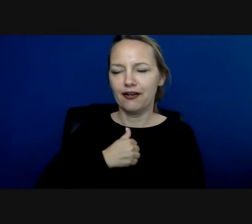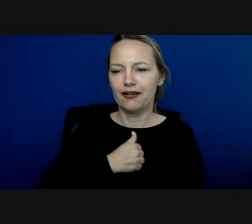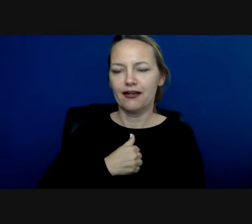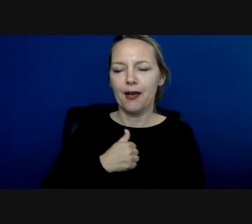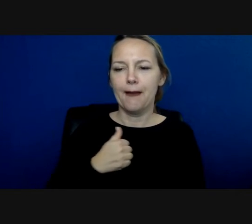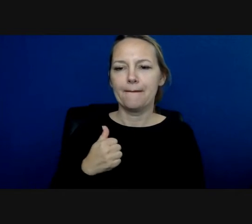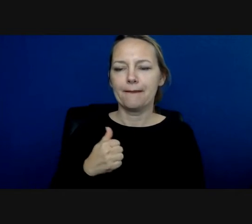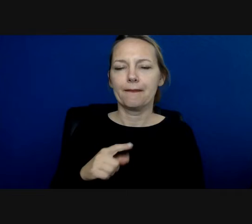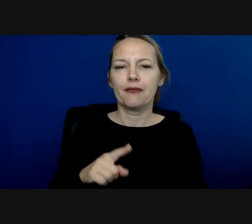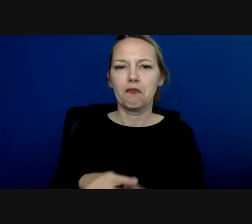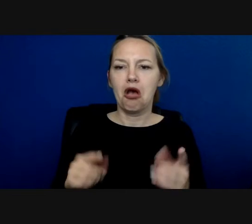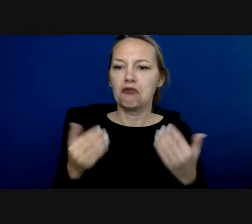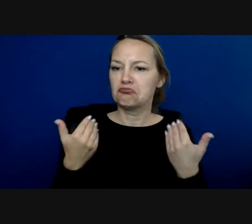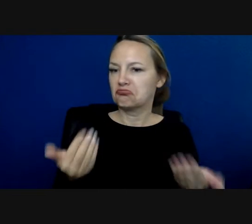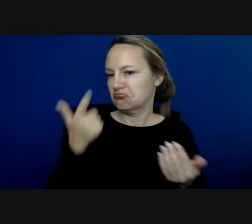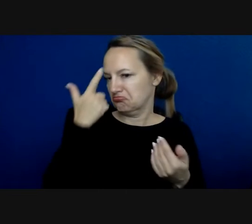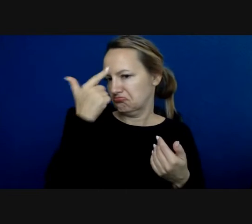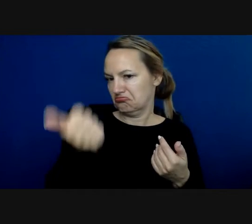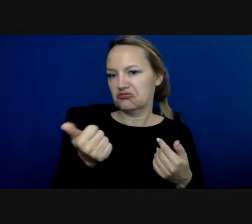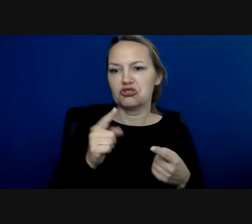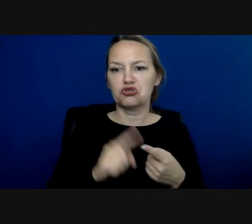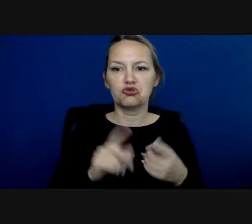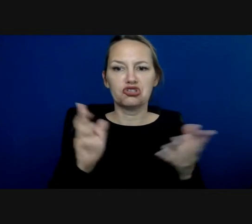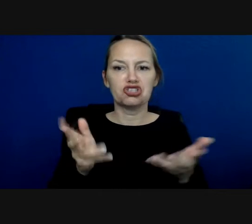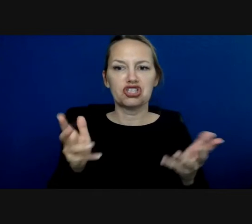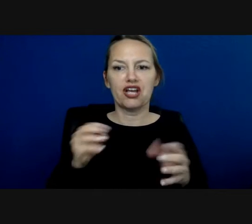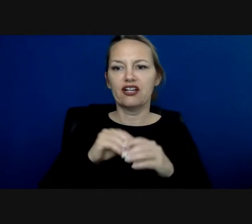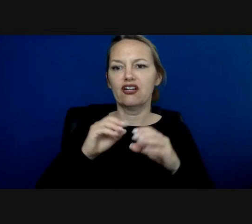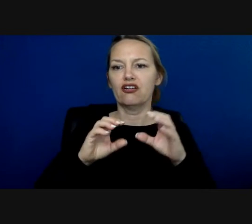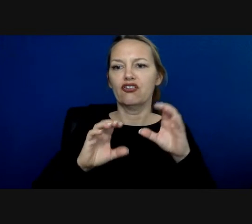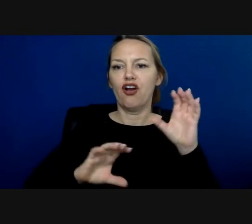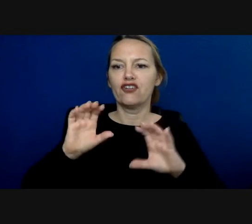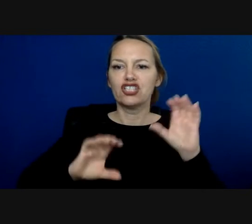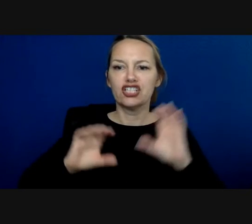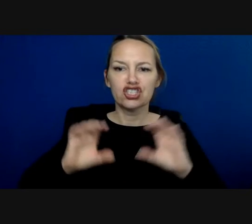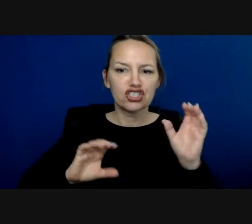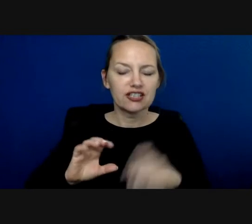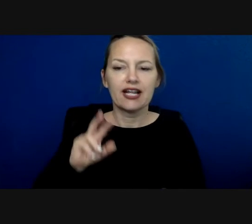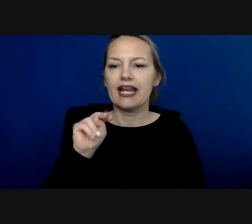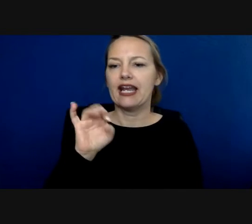Feel free to chat in the conversations and Nick is here.